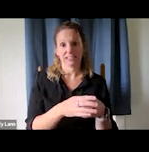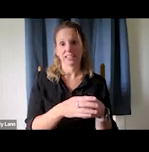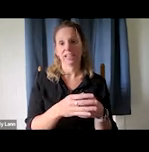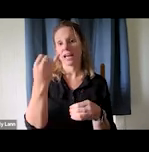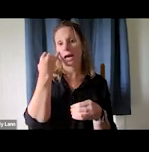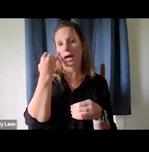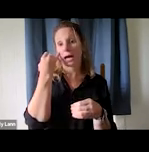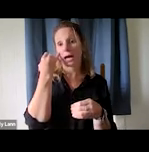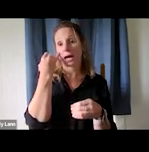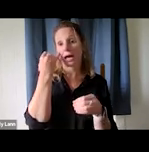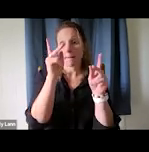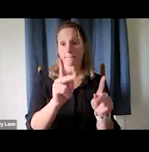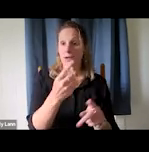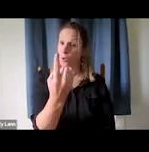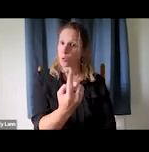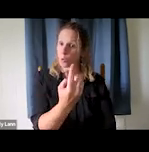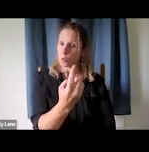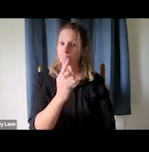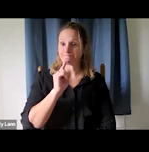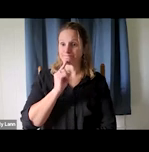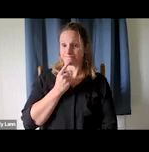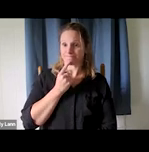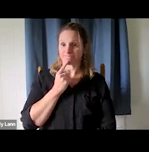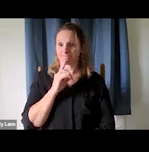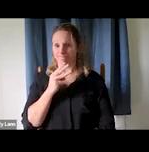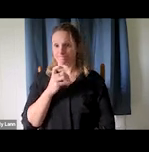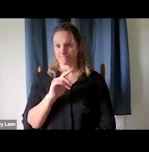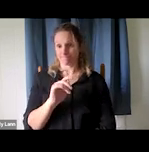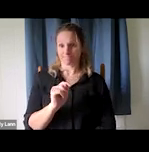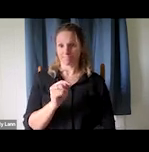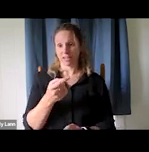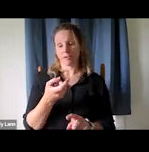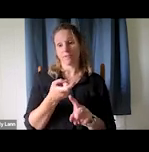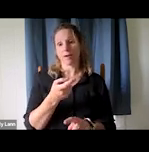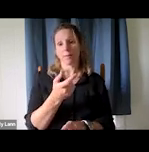if the claimant's only severe impairment is a substance use disorder.